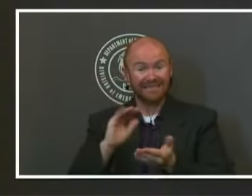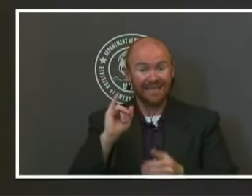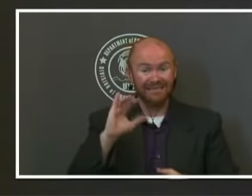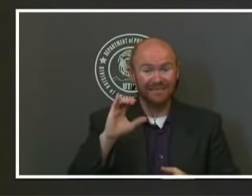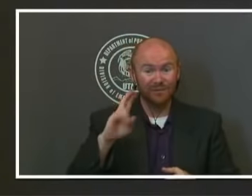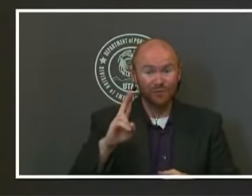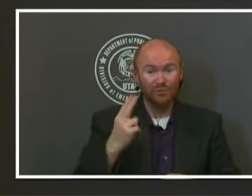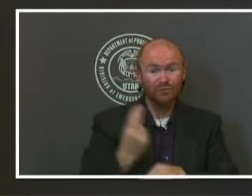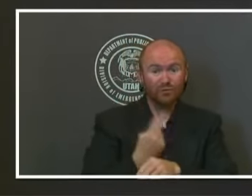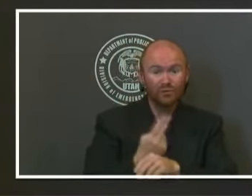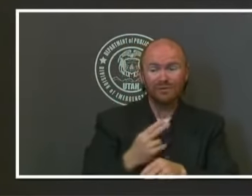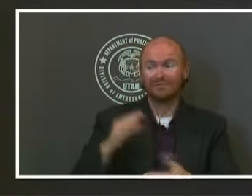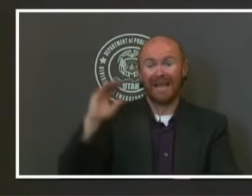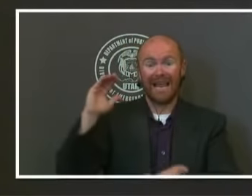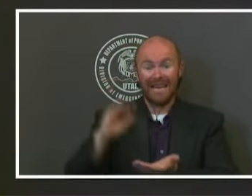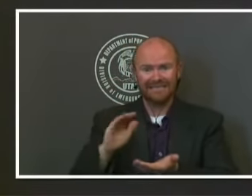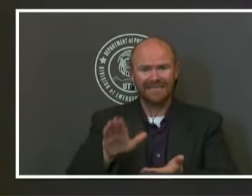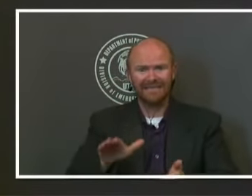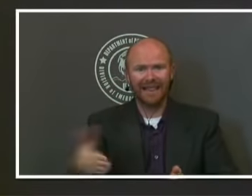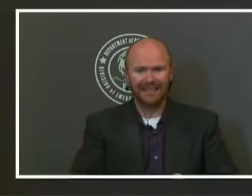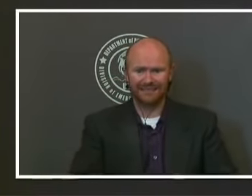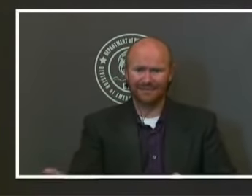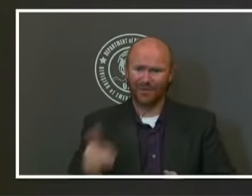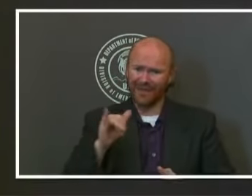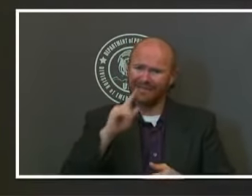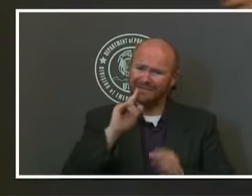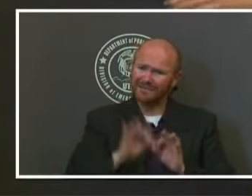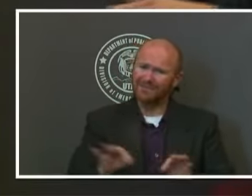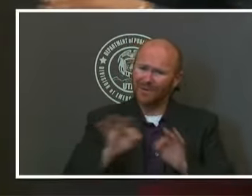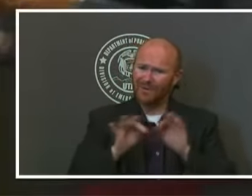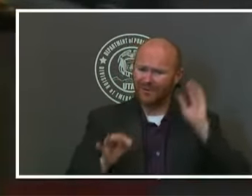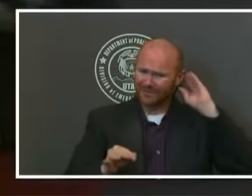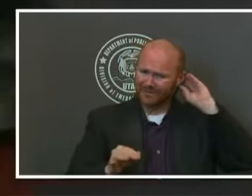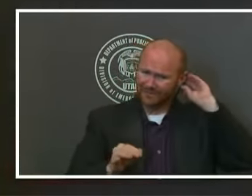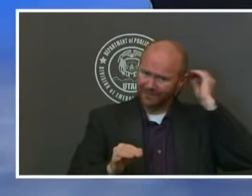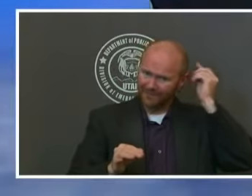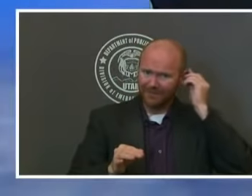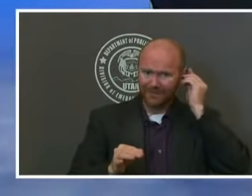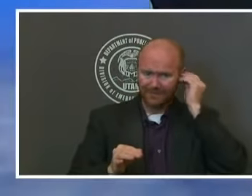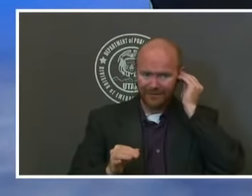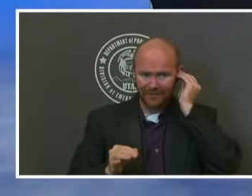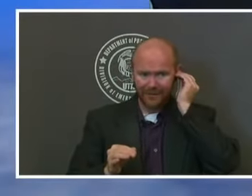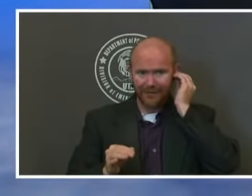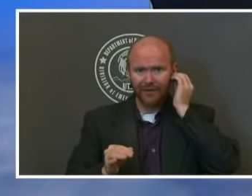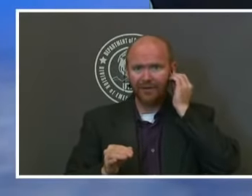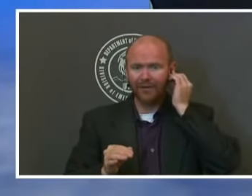important measure that we should